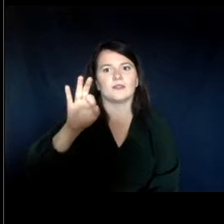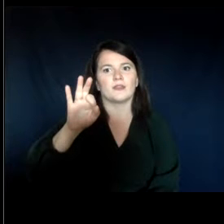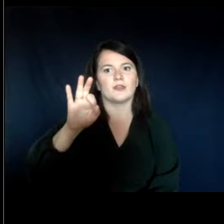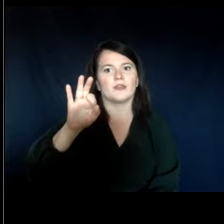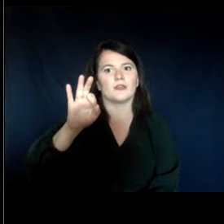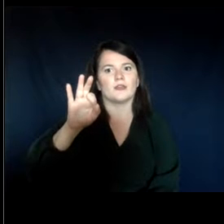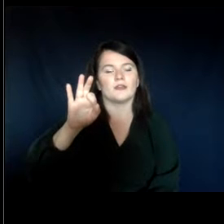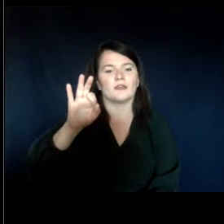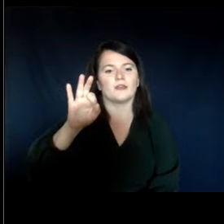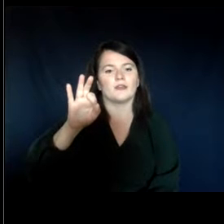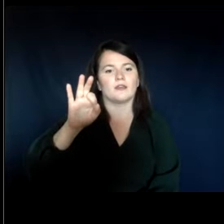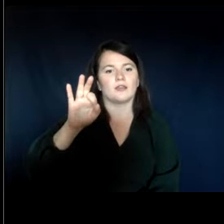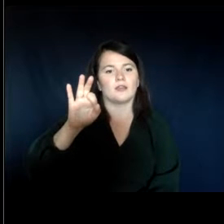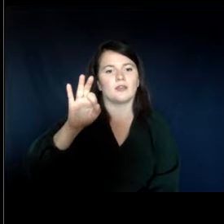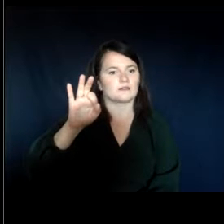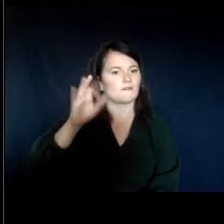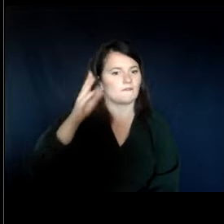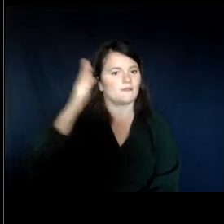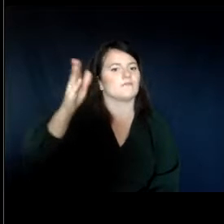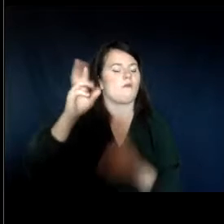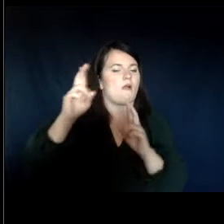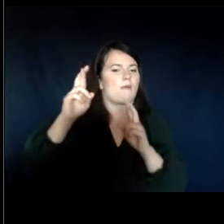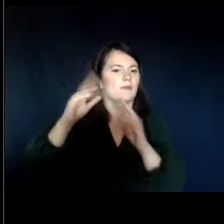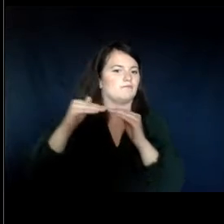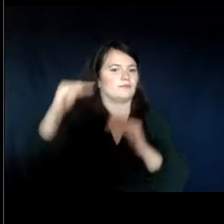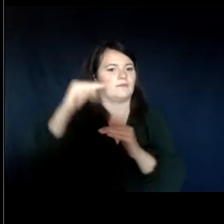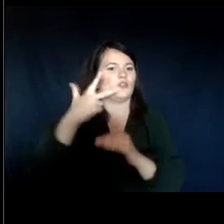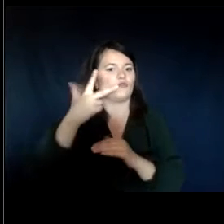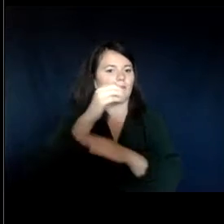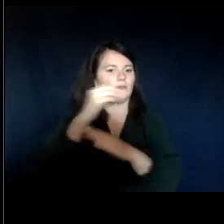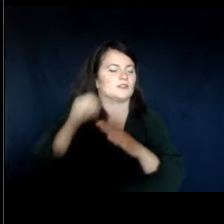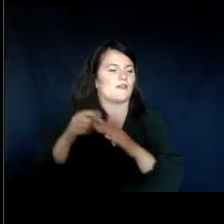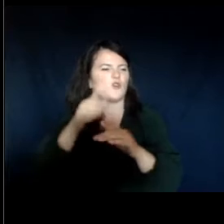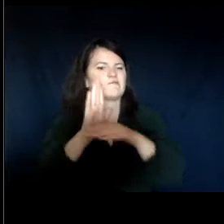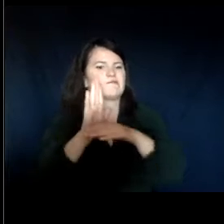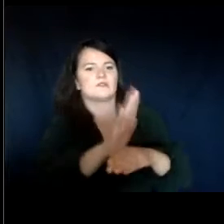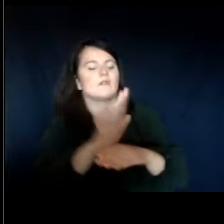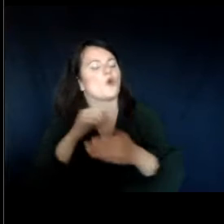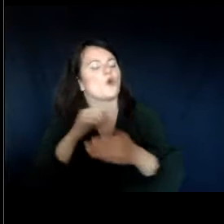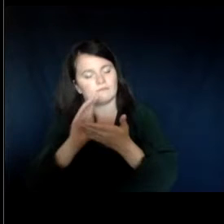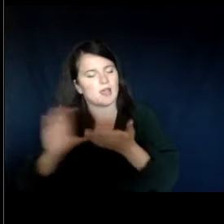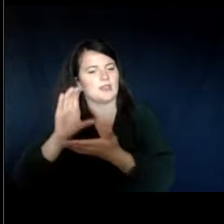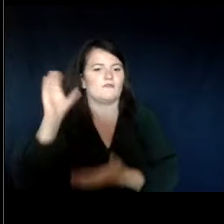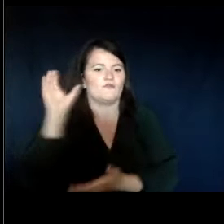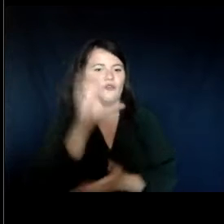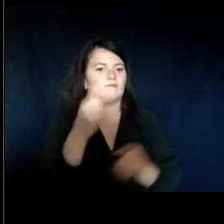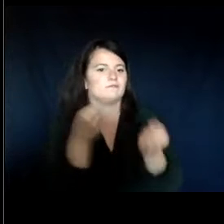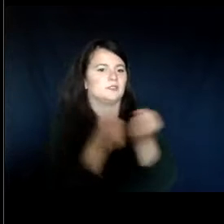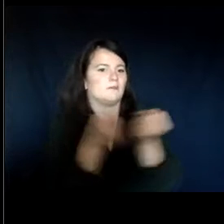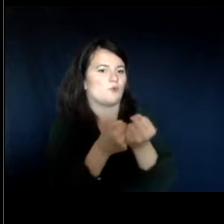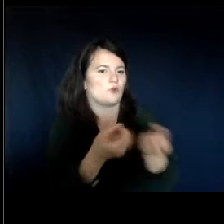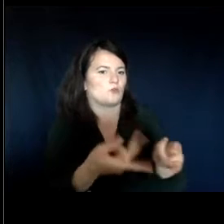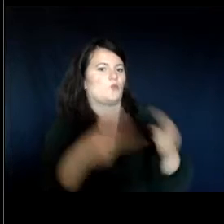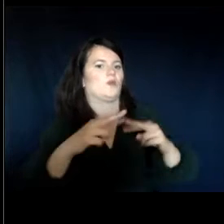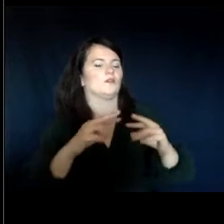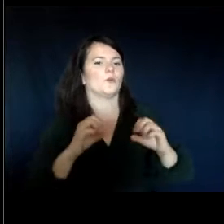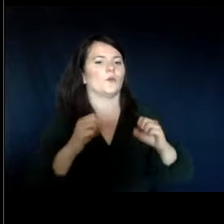There will be also an earmarking to tackling child poverty